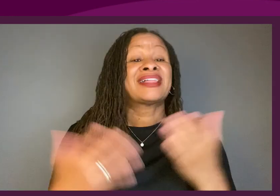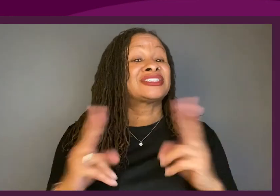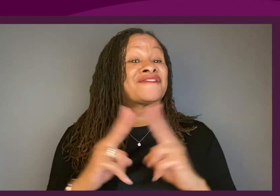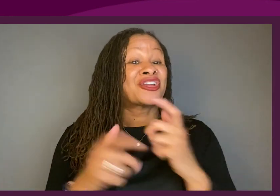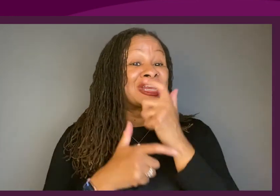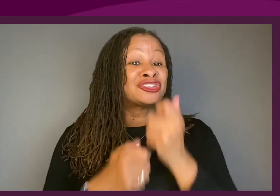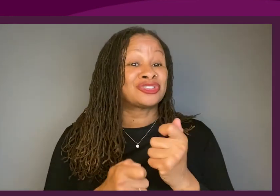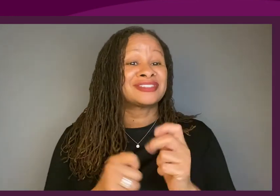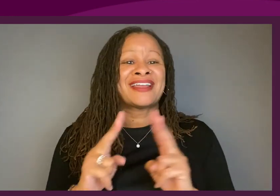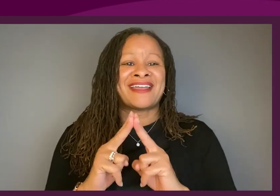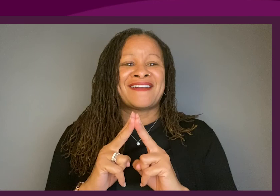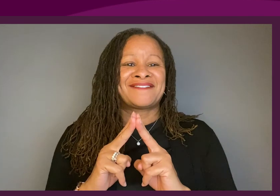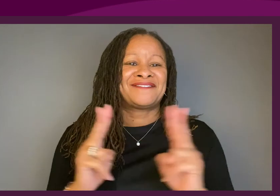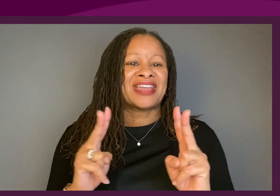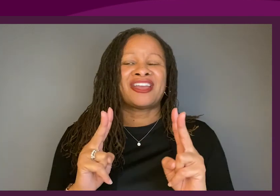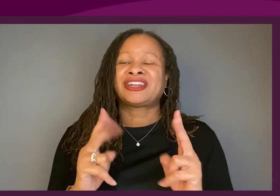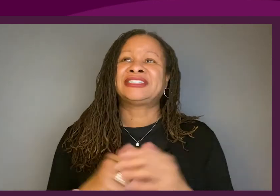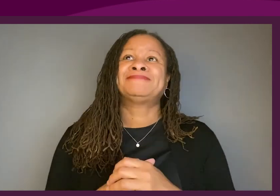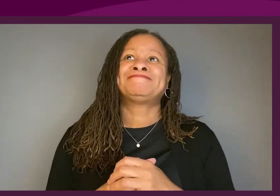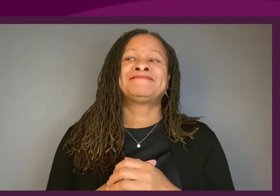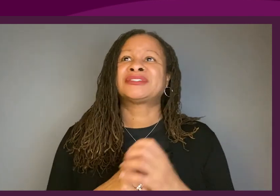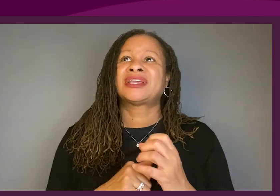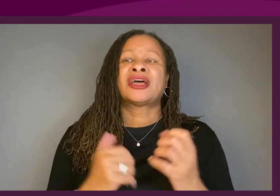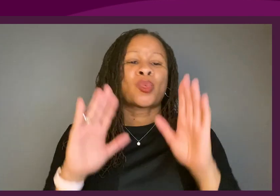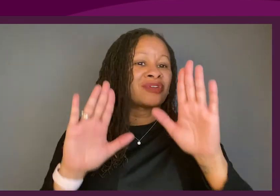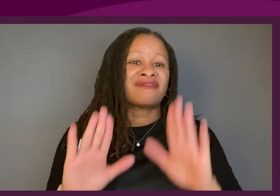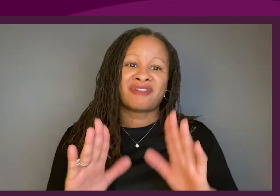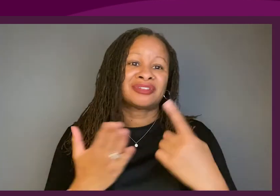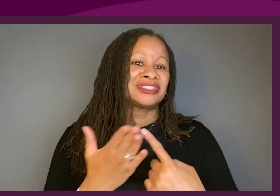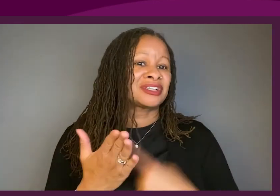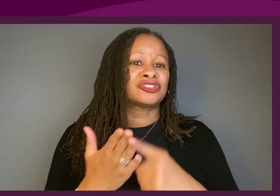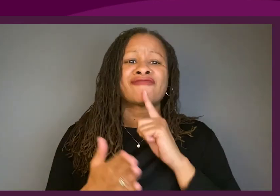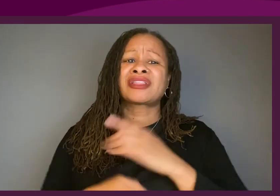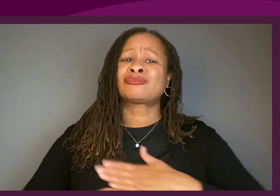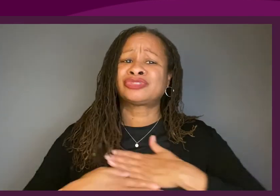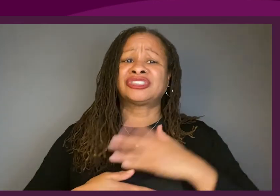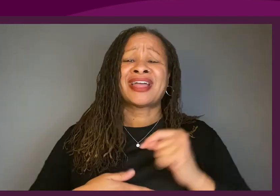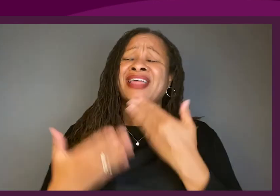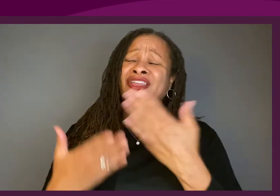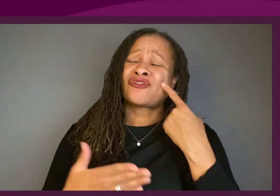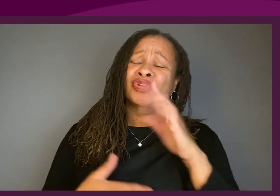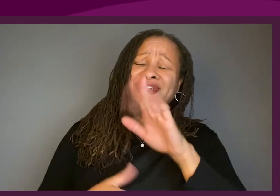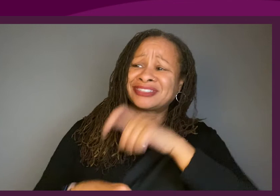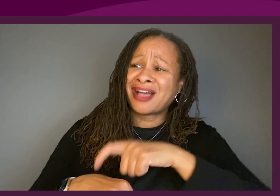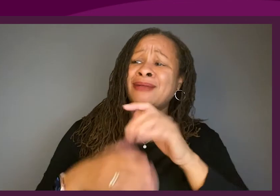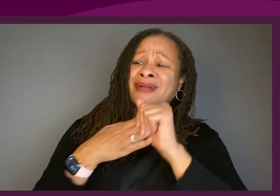globally with disabilities. Thank you for everybody who's tuned in for the debut episode of What's Up WID.